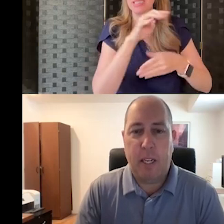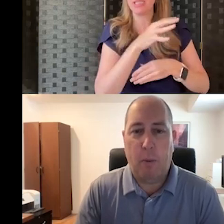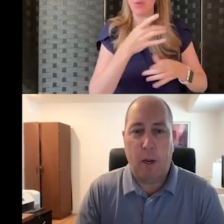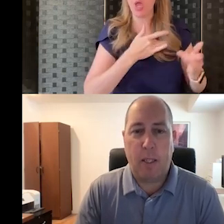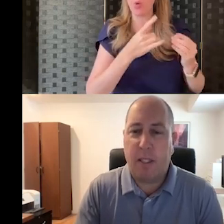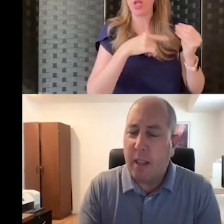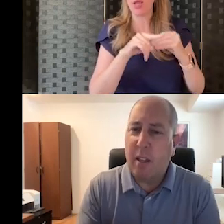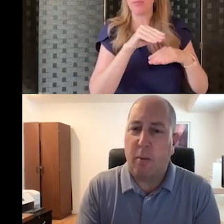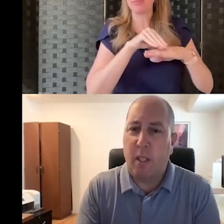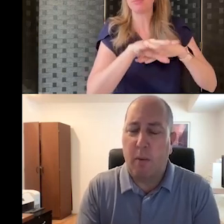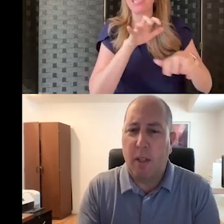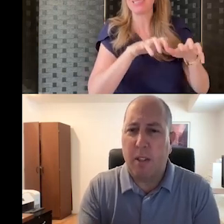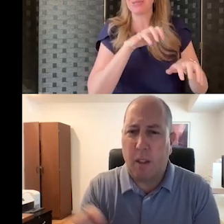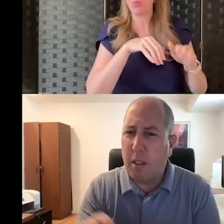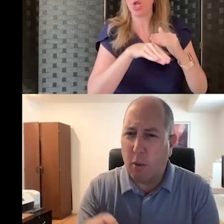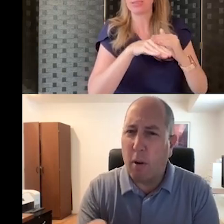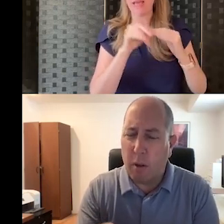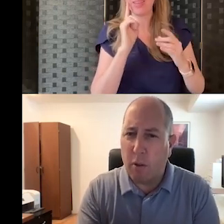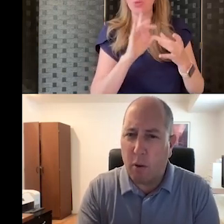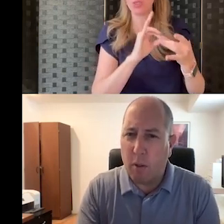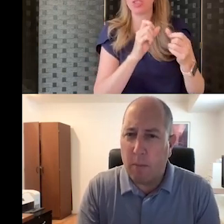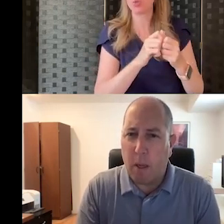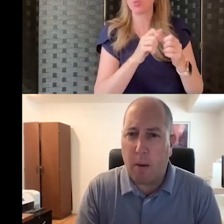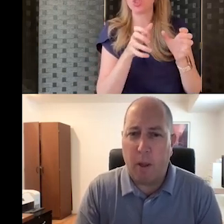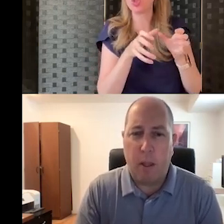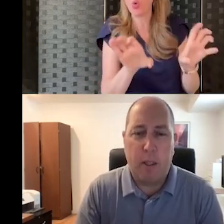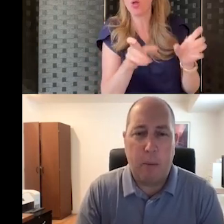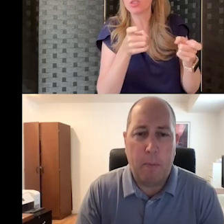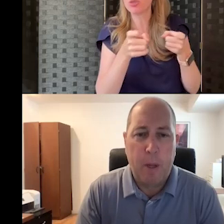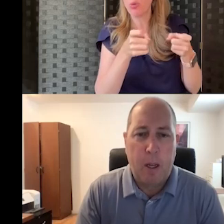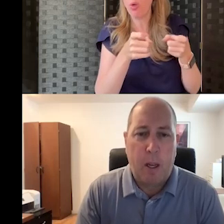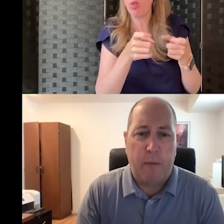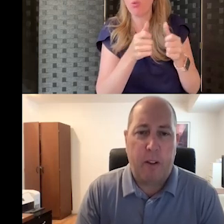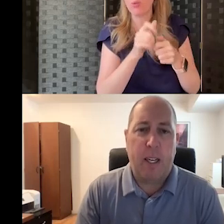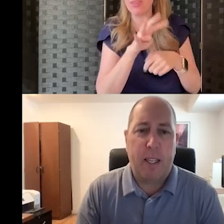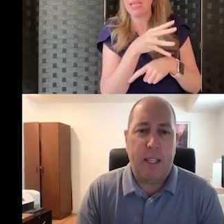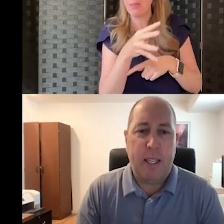keyboard access. I think this was in relation to sort controls within the table. I feel like it can